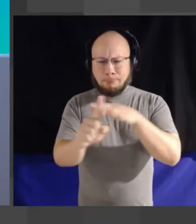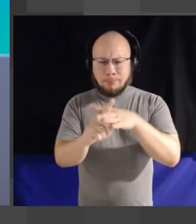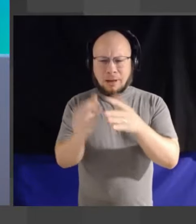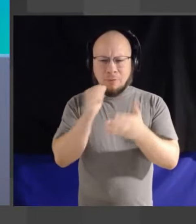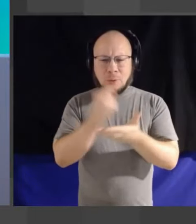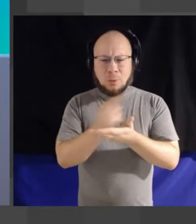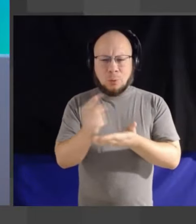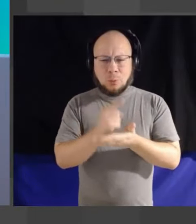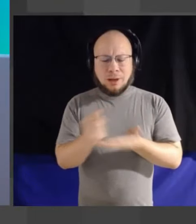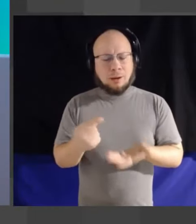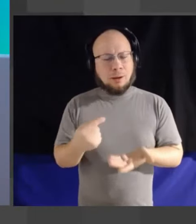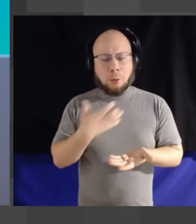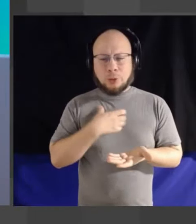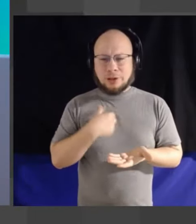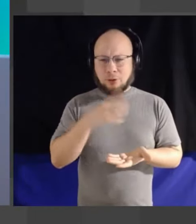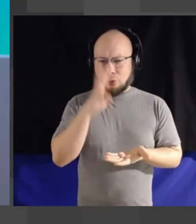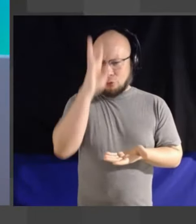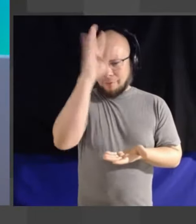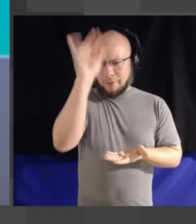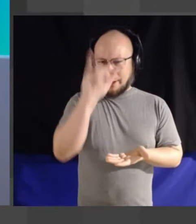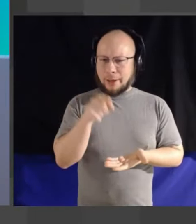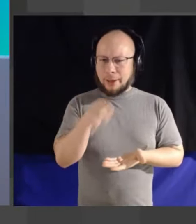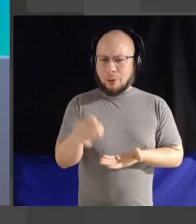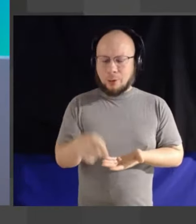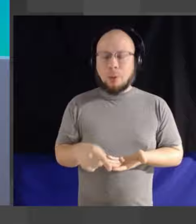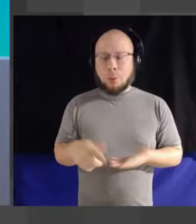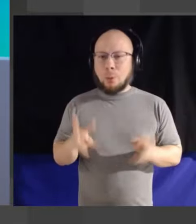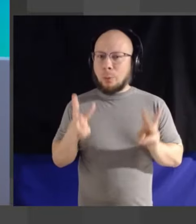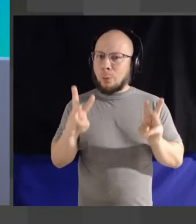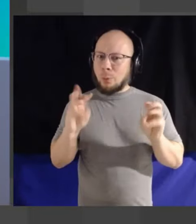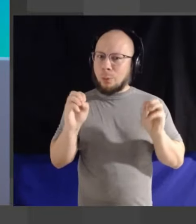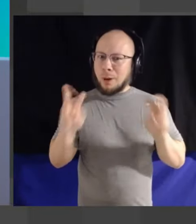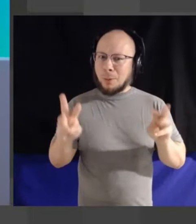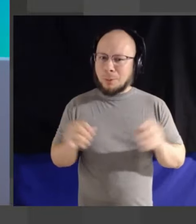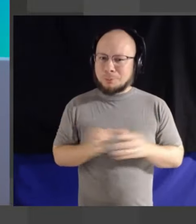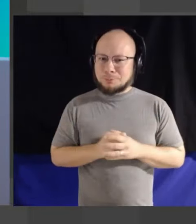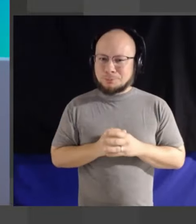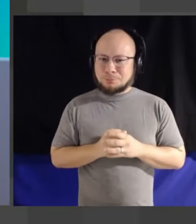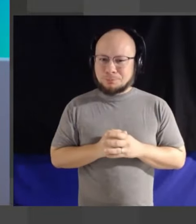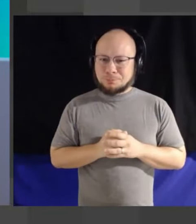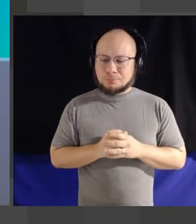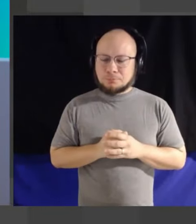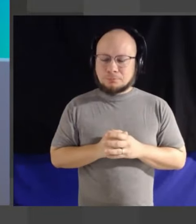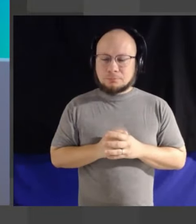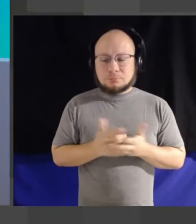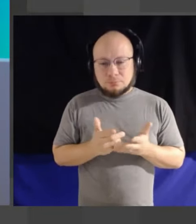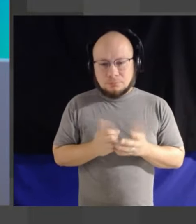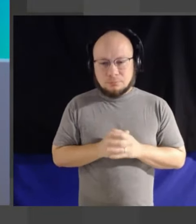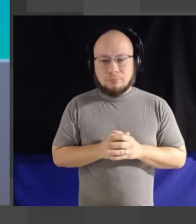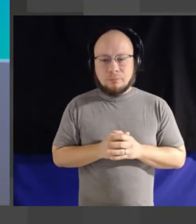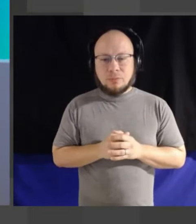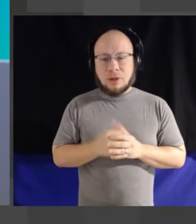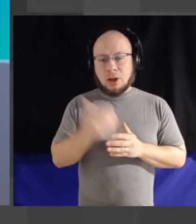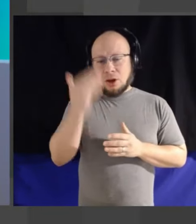SHARED EACH WEEK AND I WISH I WERE THAT CREATIVE•I MEAN, WOW.